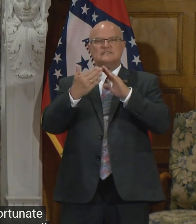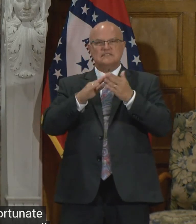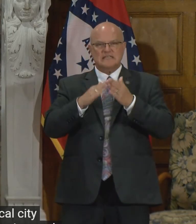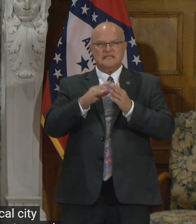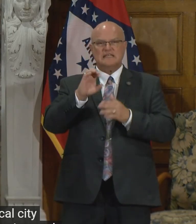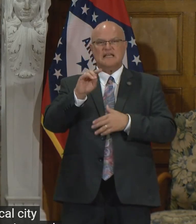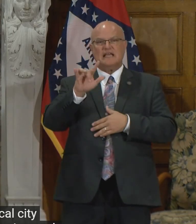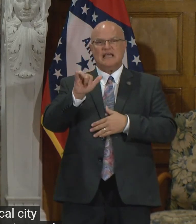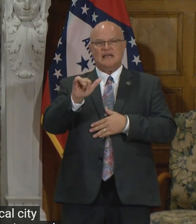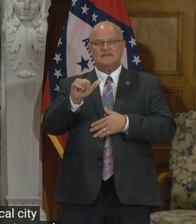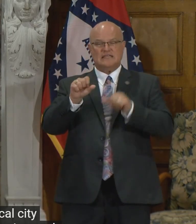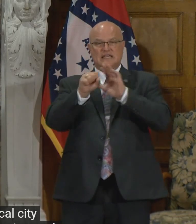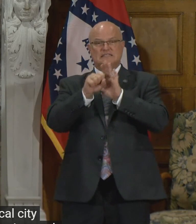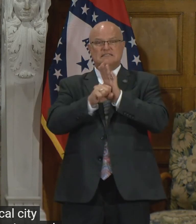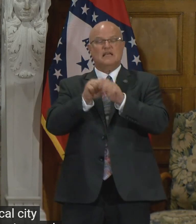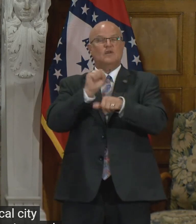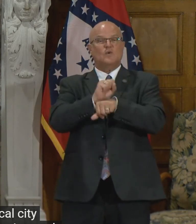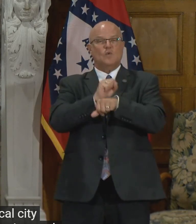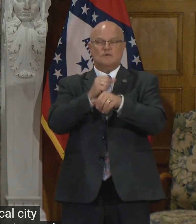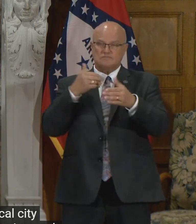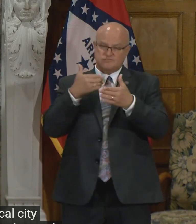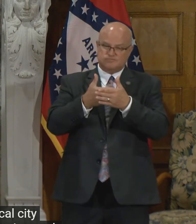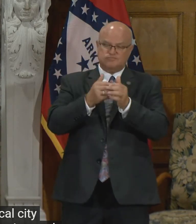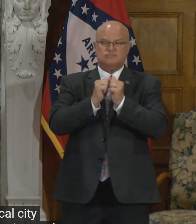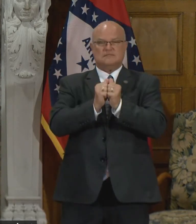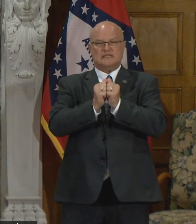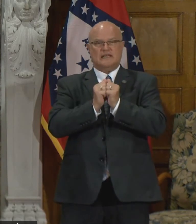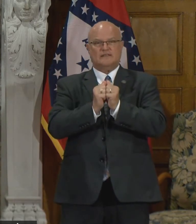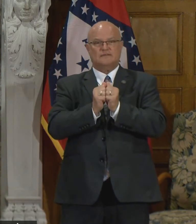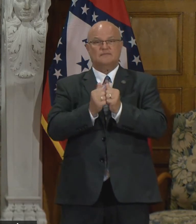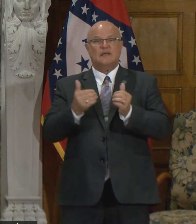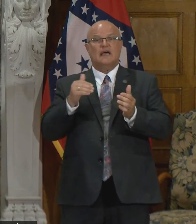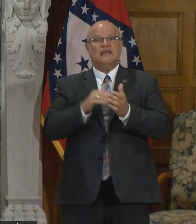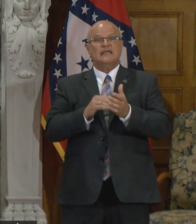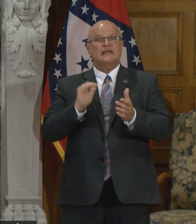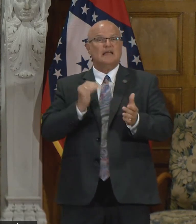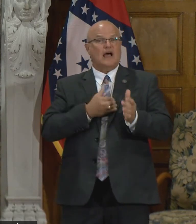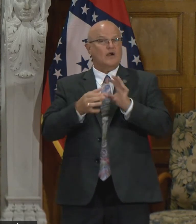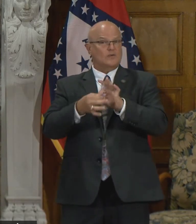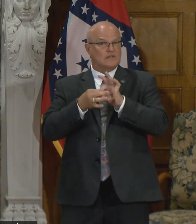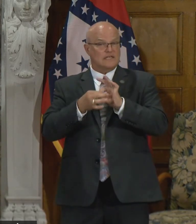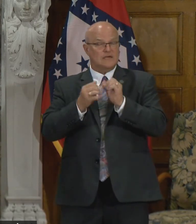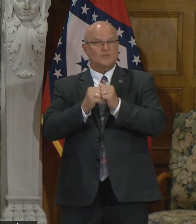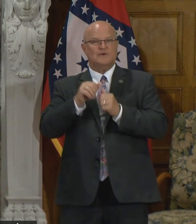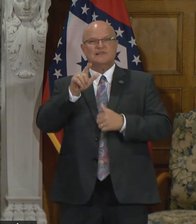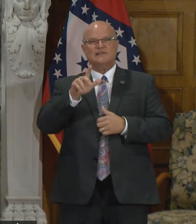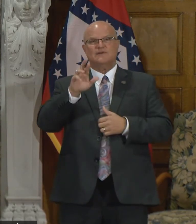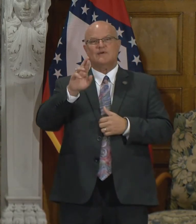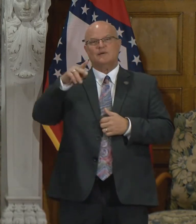very closely together. But again you know our our relationship not only with Little Rock Police Department but Pulaski County